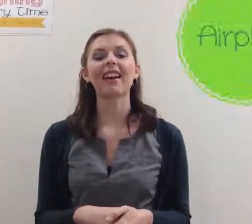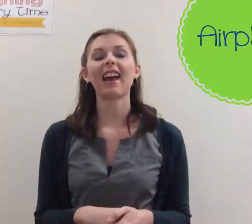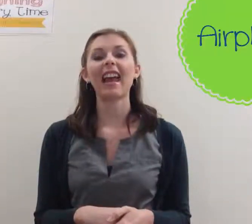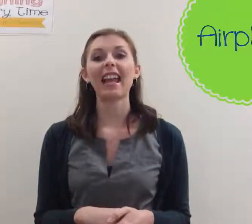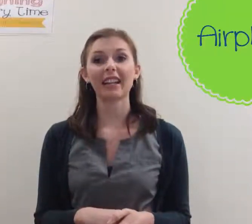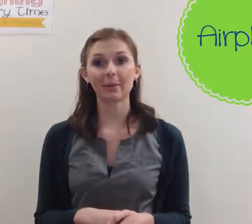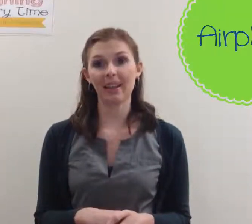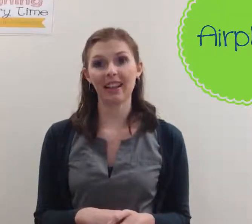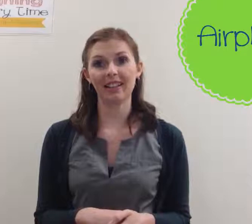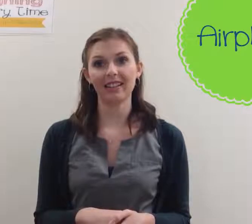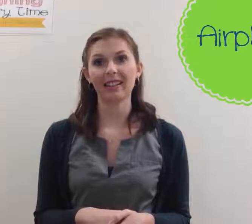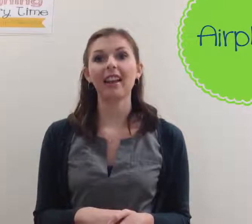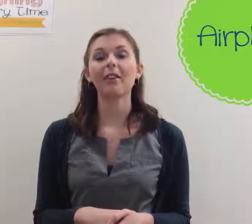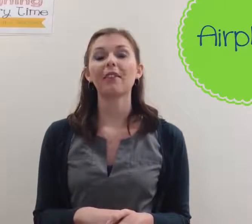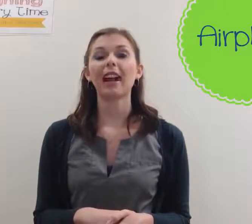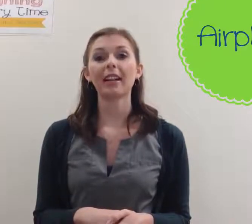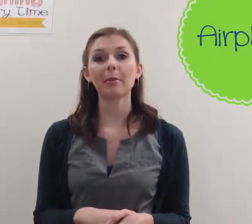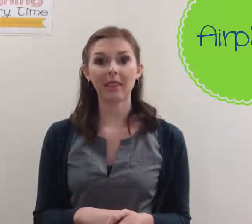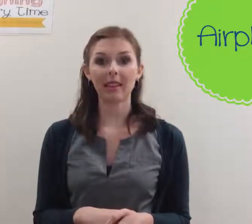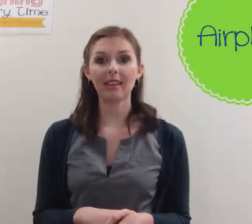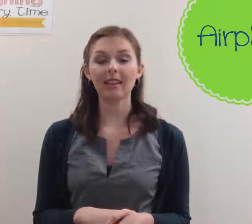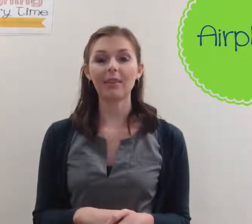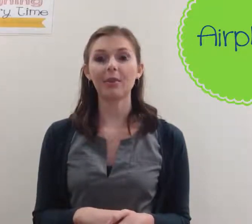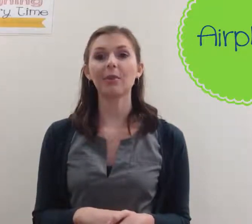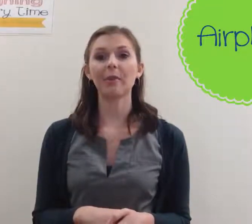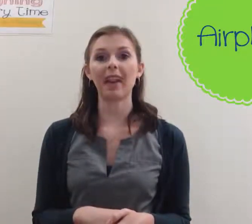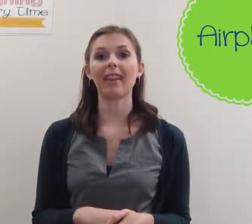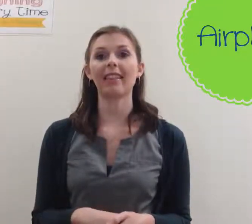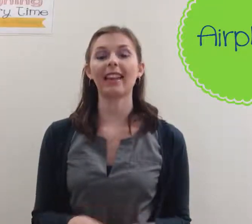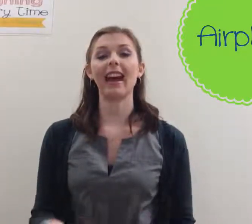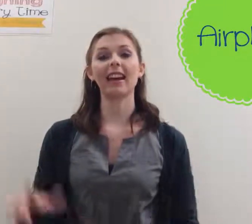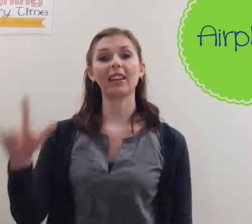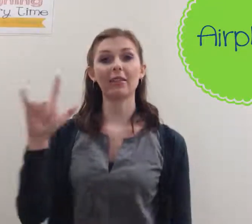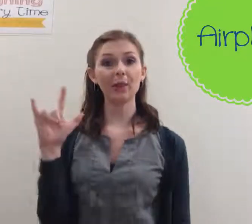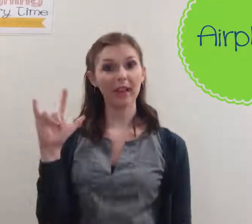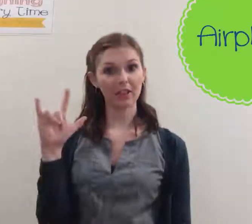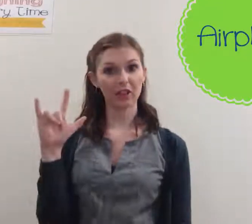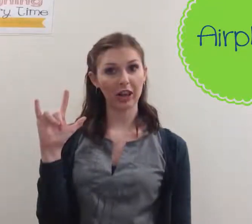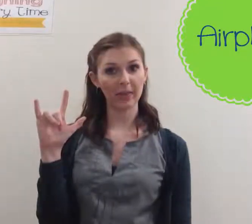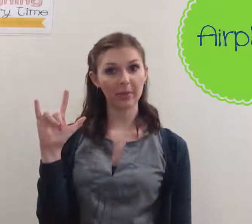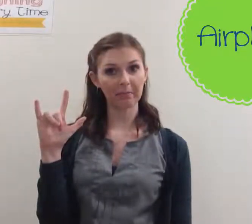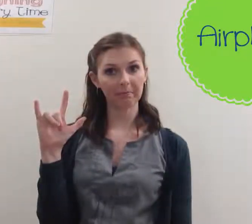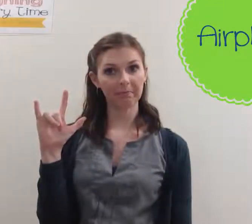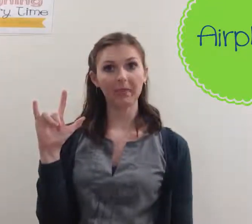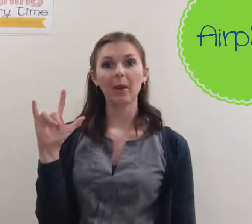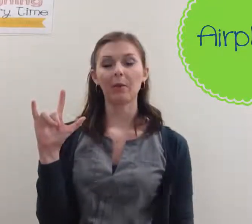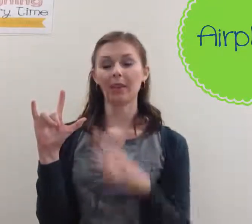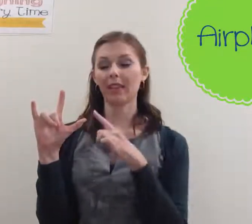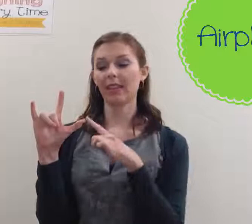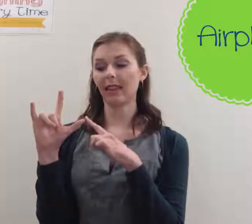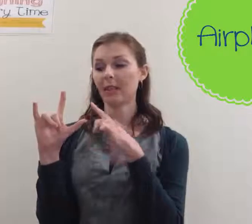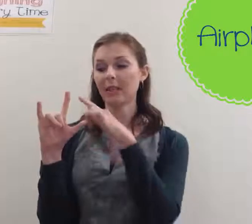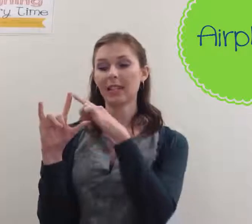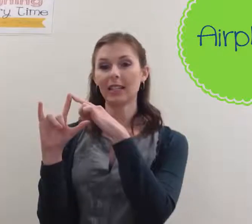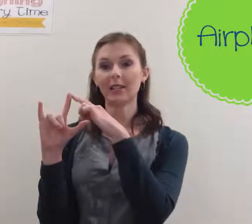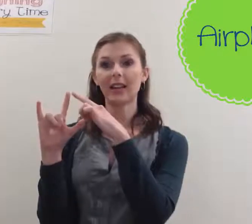AIRPLANE. For AIRPLANE, you will make the "I love you handshape" with the thumb, index